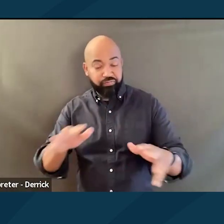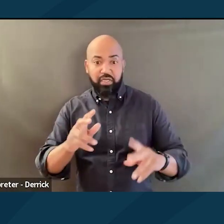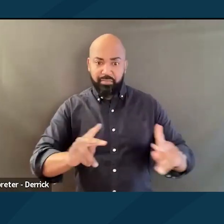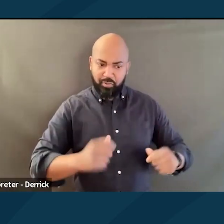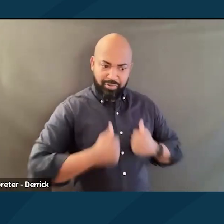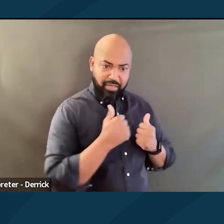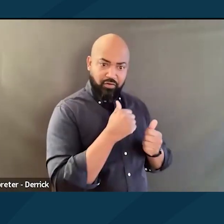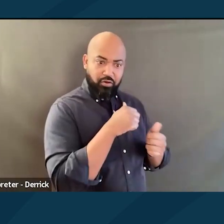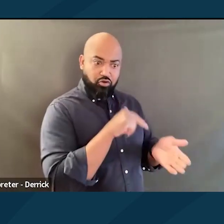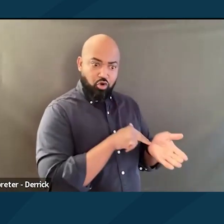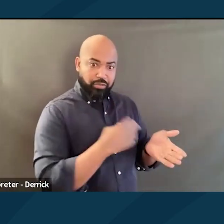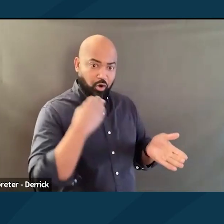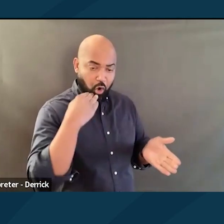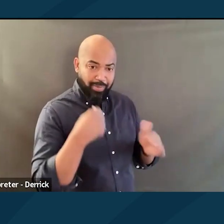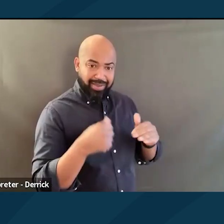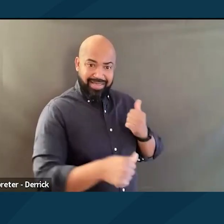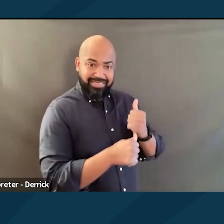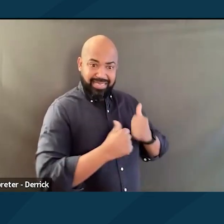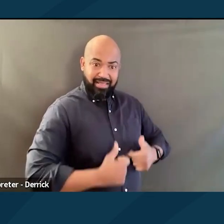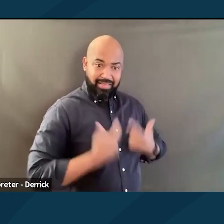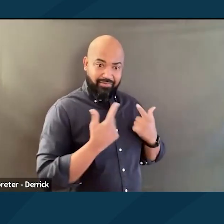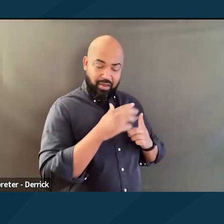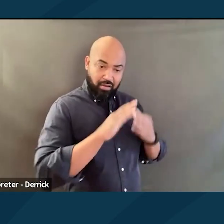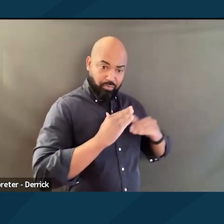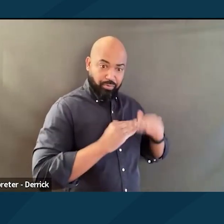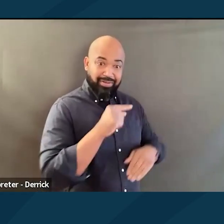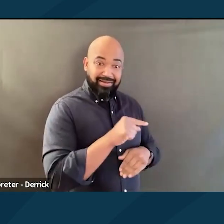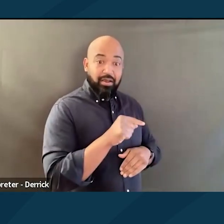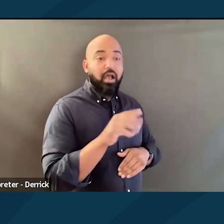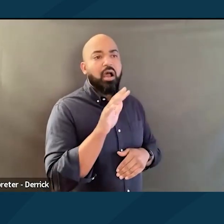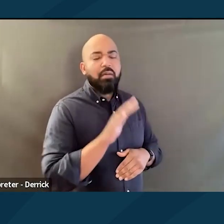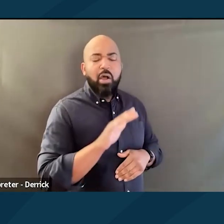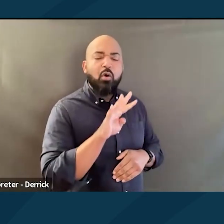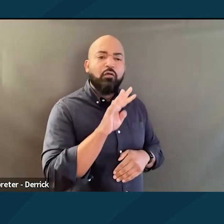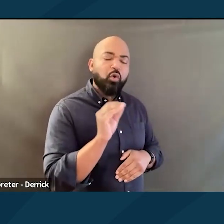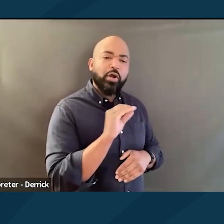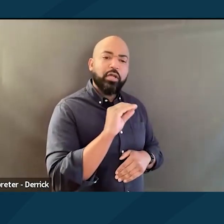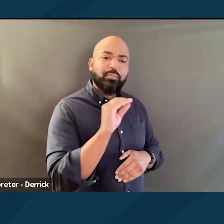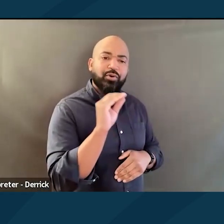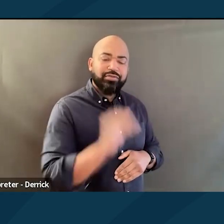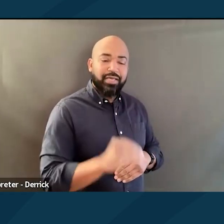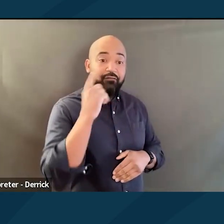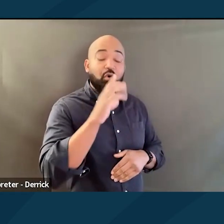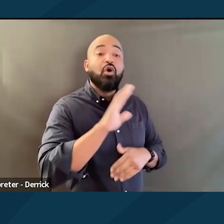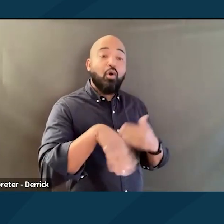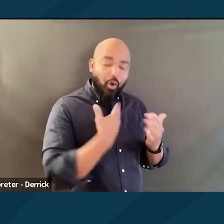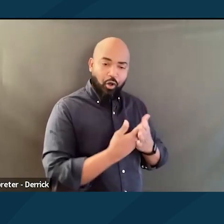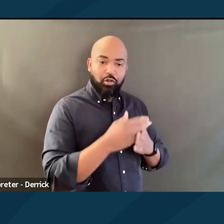homes and assisted living facilities accounted for close to 40% of all COVID‑19 deaths.